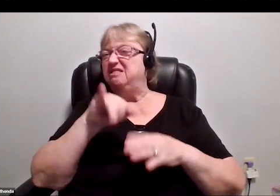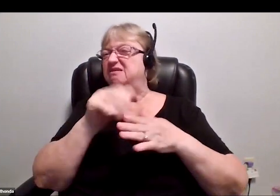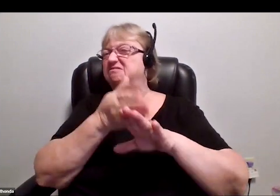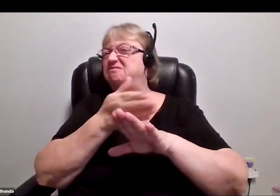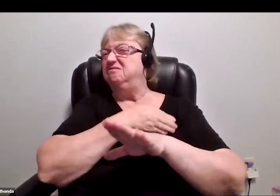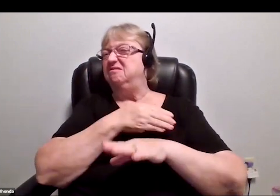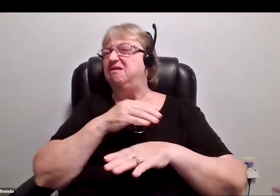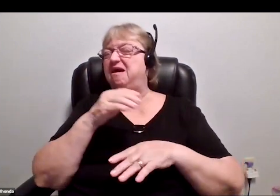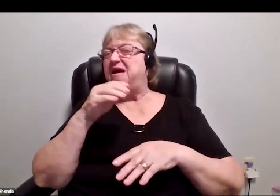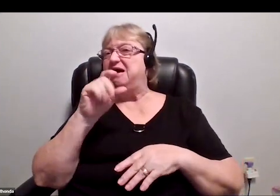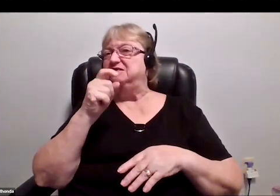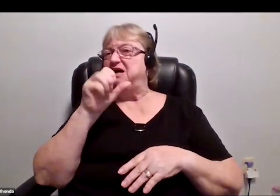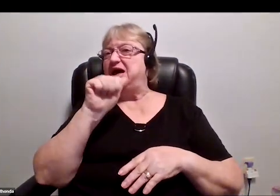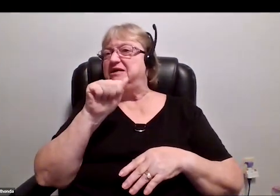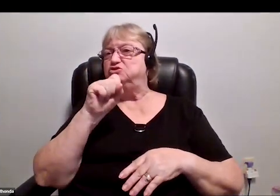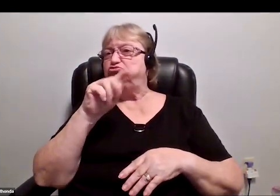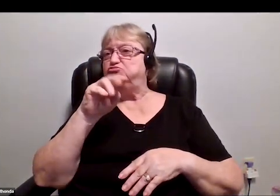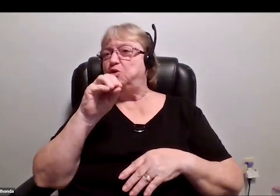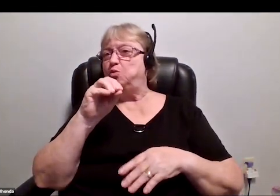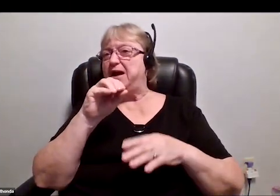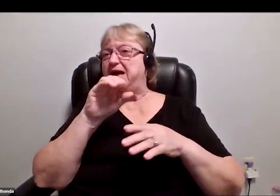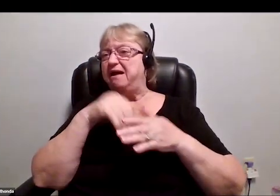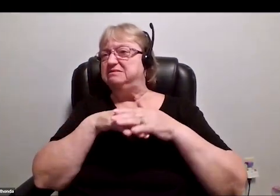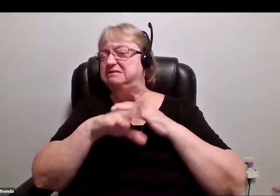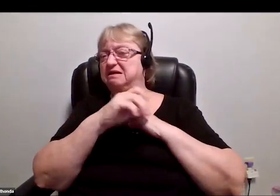There was this wonderful issue of the Deaf Poets Society